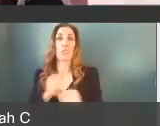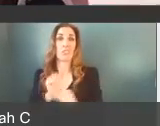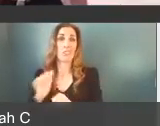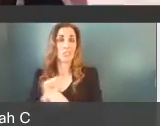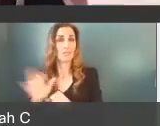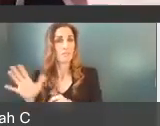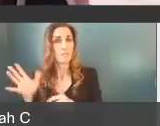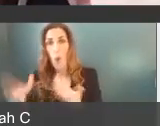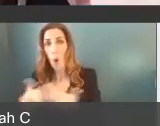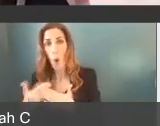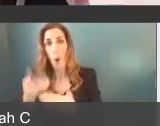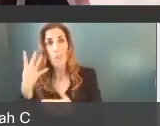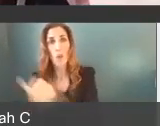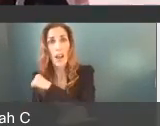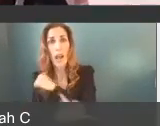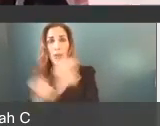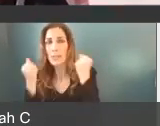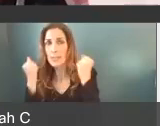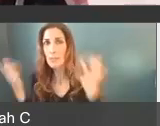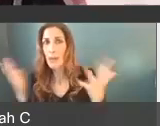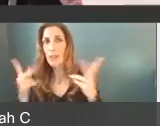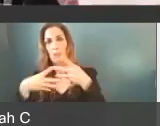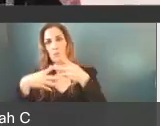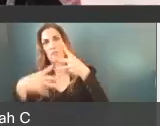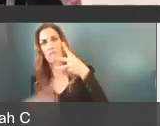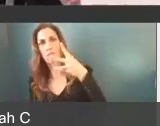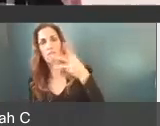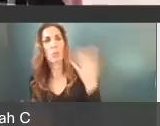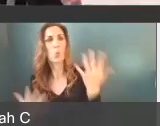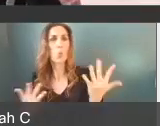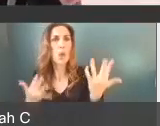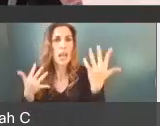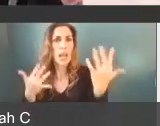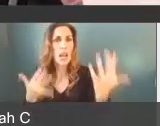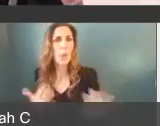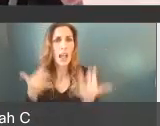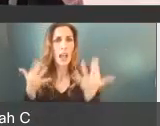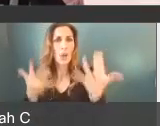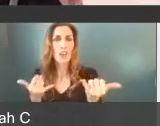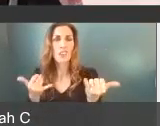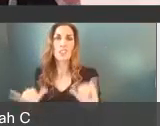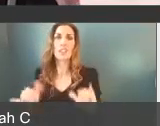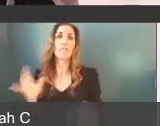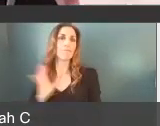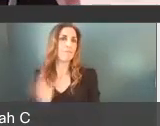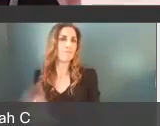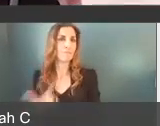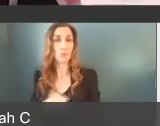have quite a few people on our 1A lists and we will be getting a very large amount of vaccines,